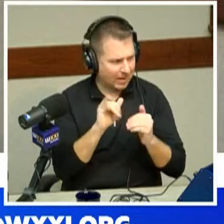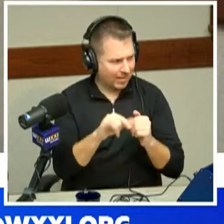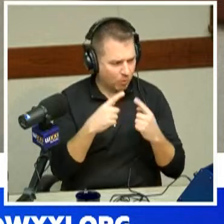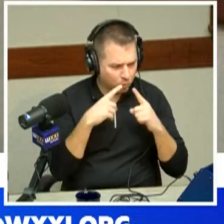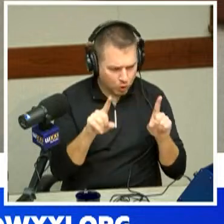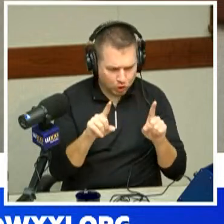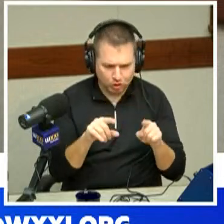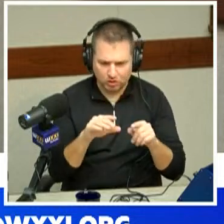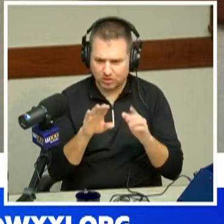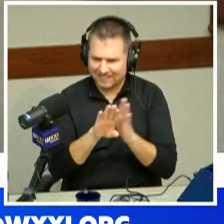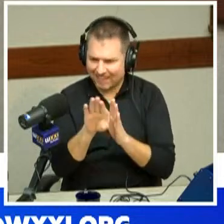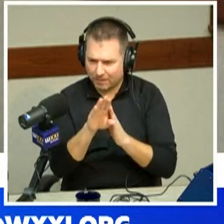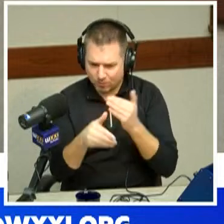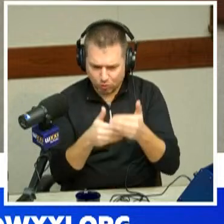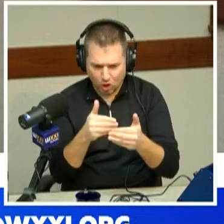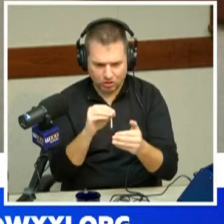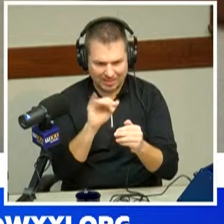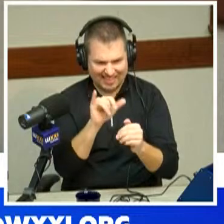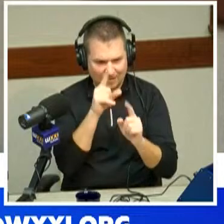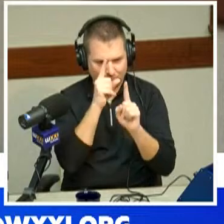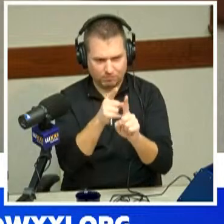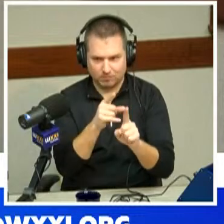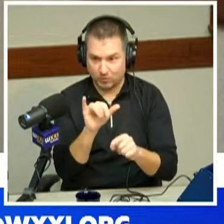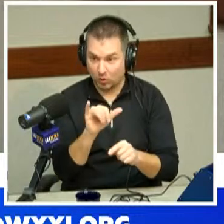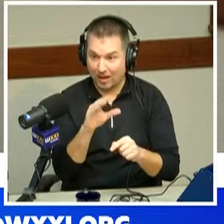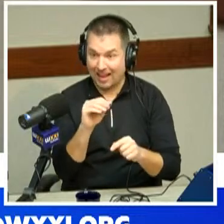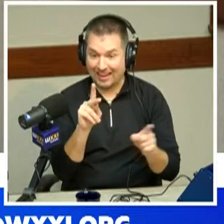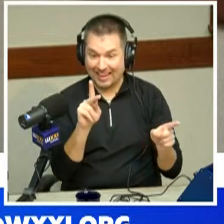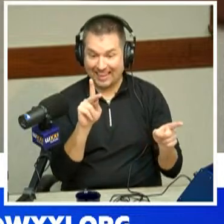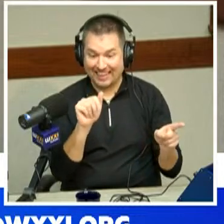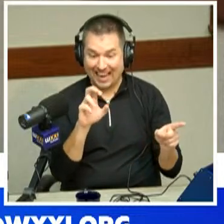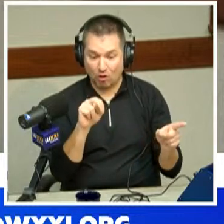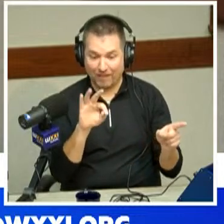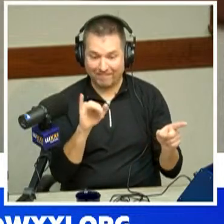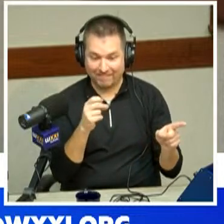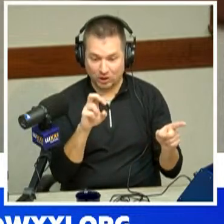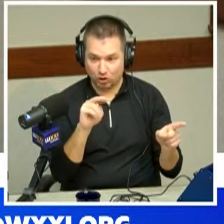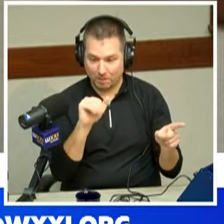process and where it's headed we're also joined by Karen fiser mey Karen is the director of